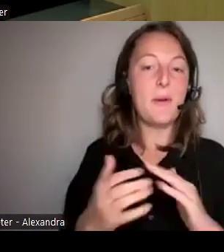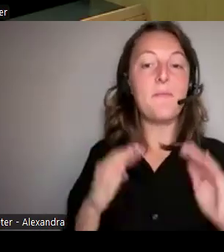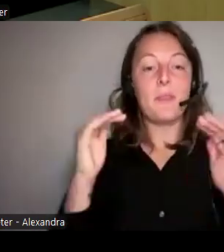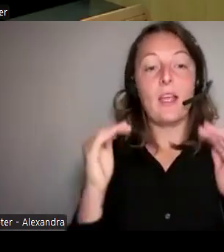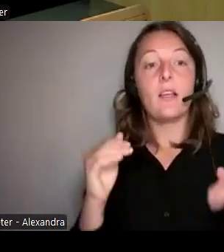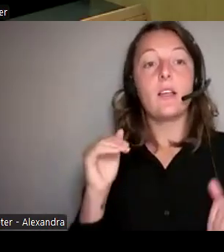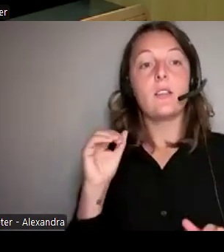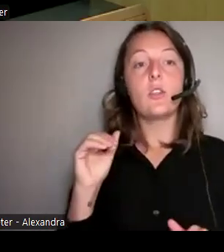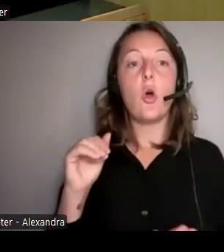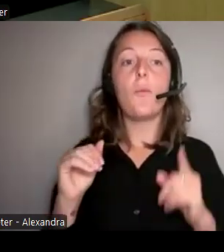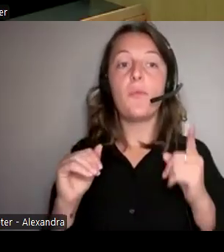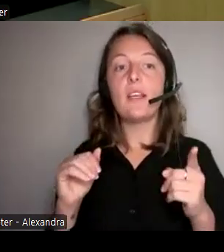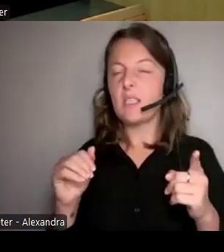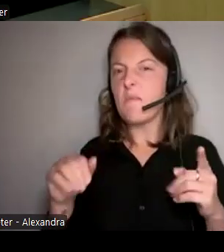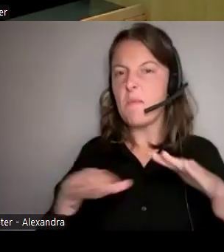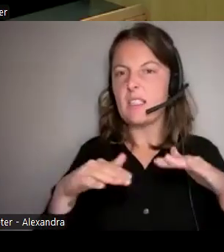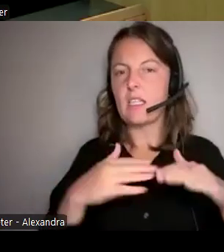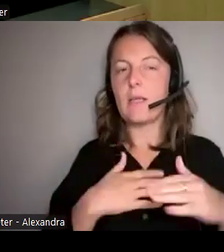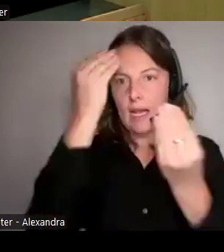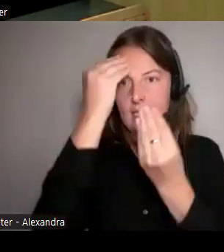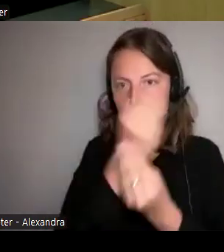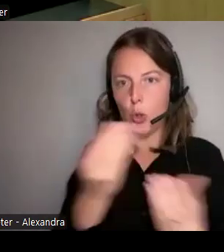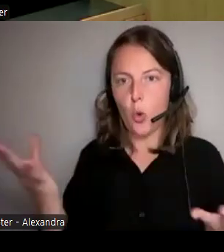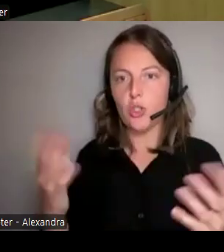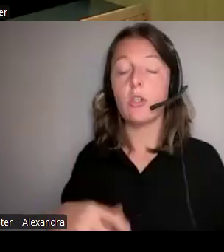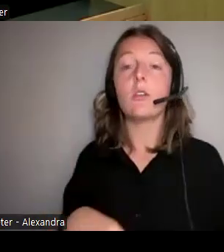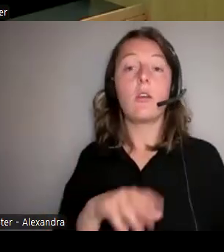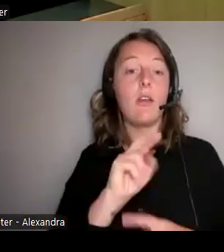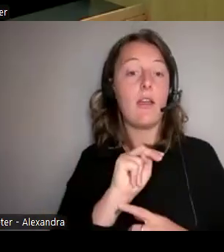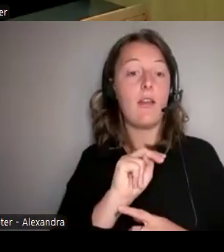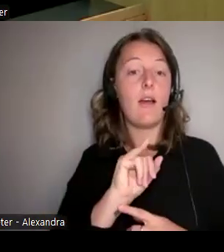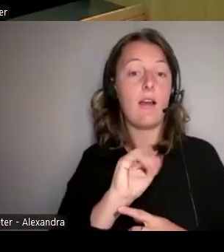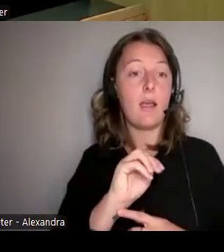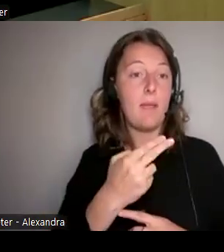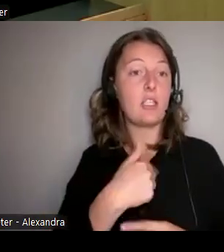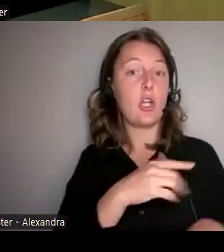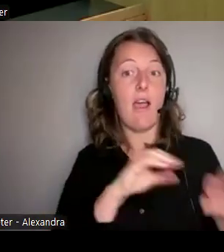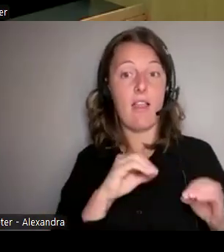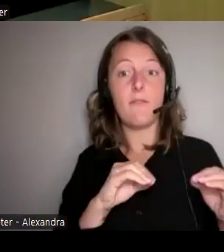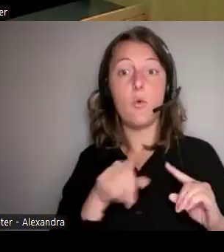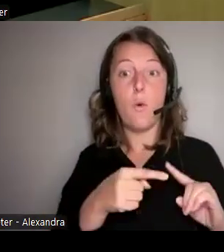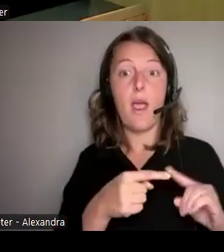um there um so these are basically my disclosure since I left N IMH in April of last year I've been